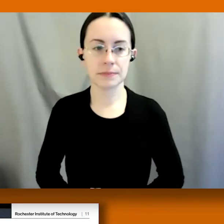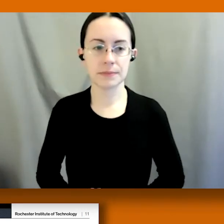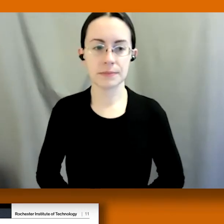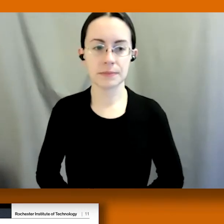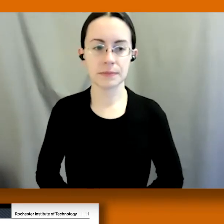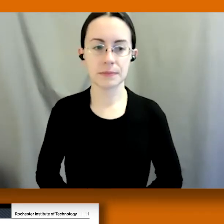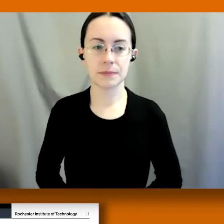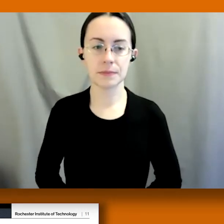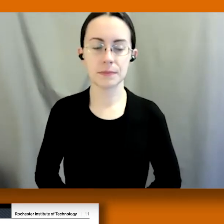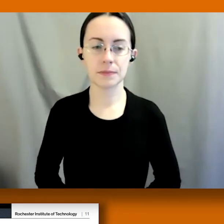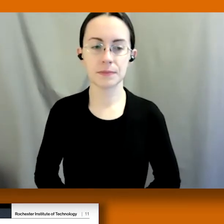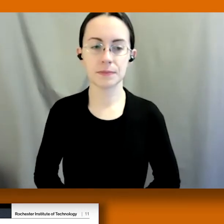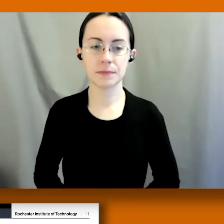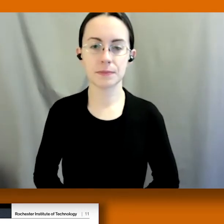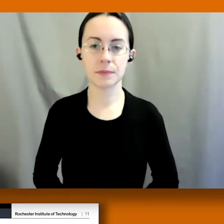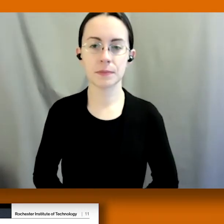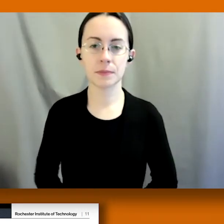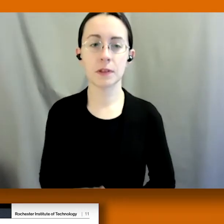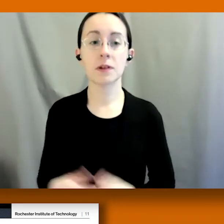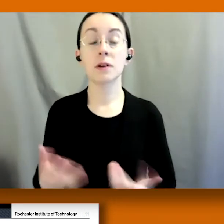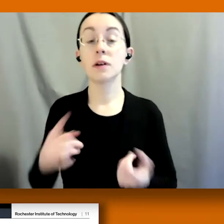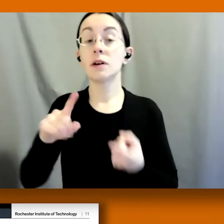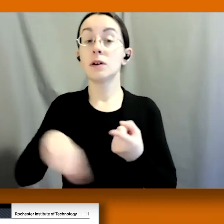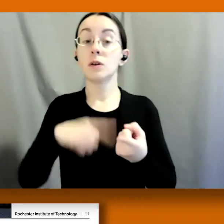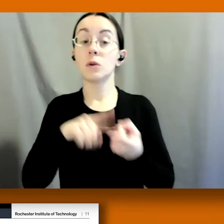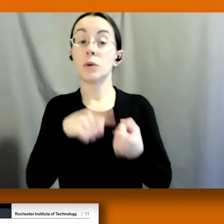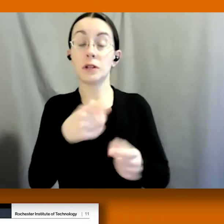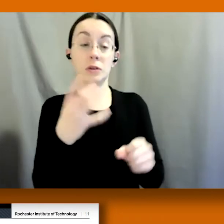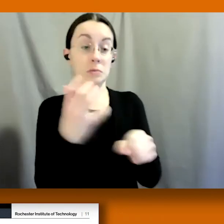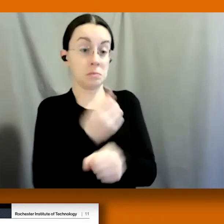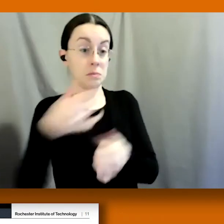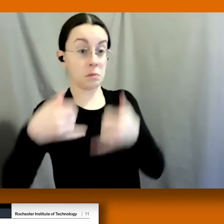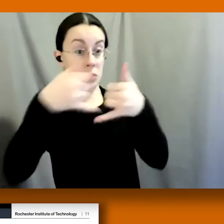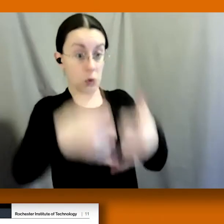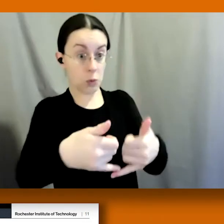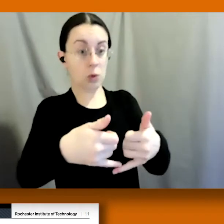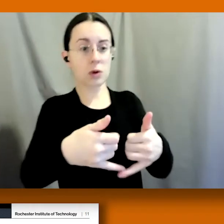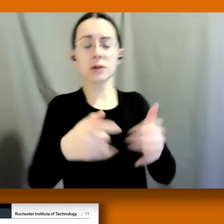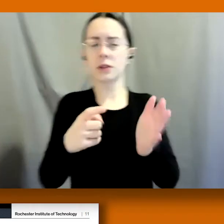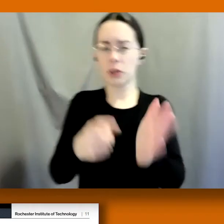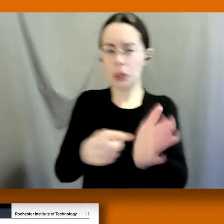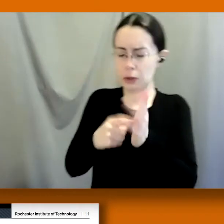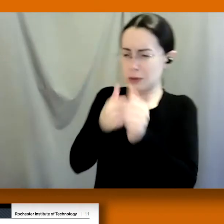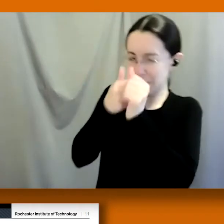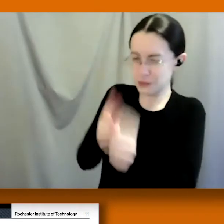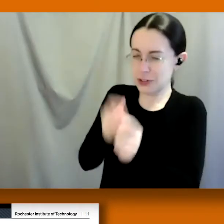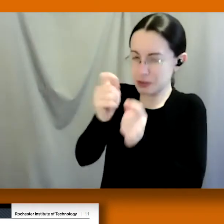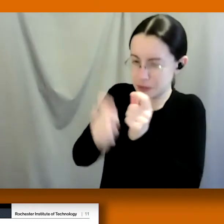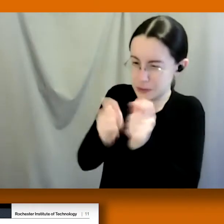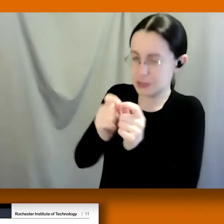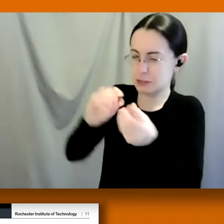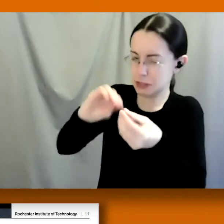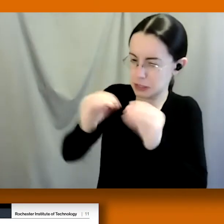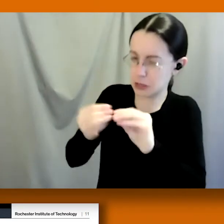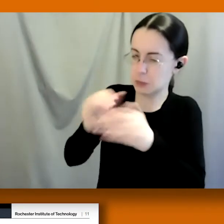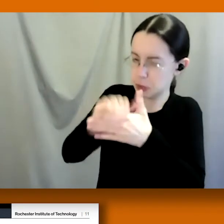And once you get awarded, you're not necessarily held to that exact number of participants, but pretty close to it.